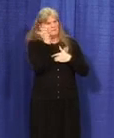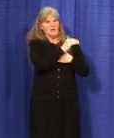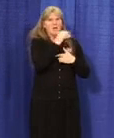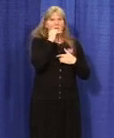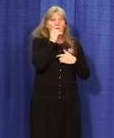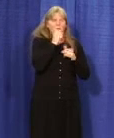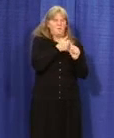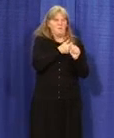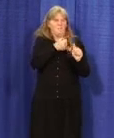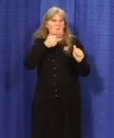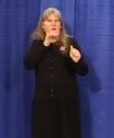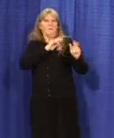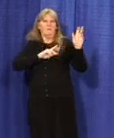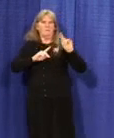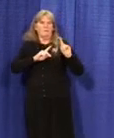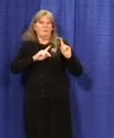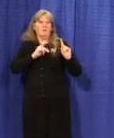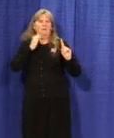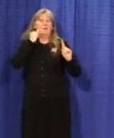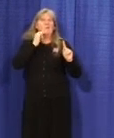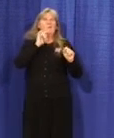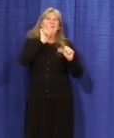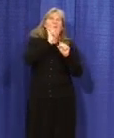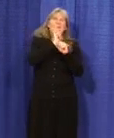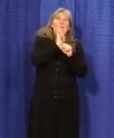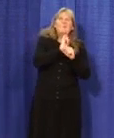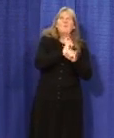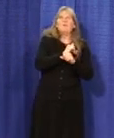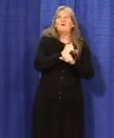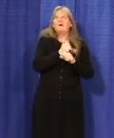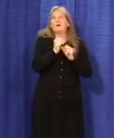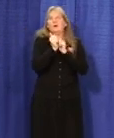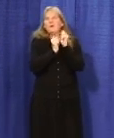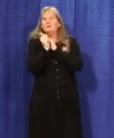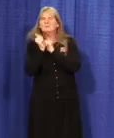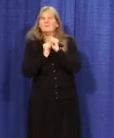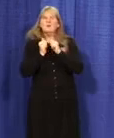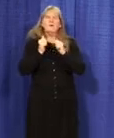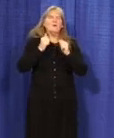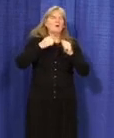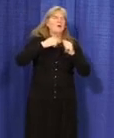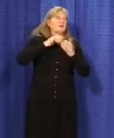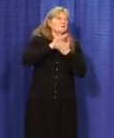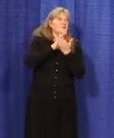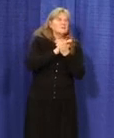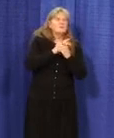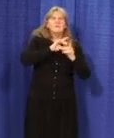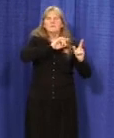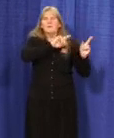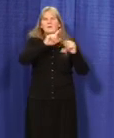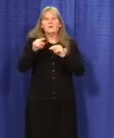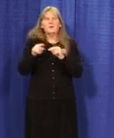If you work, go shopping, go to school or play sports with others while you're sick, you could be responsible for an